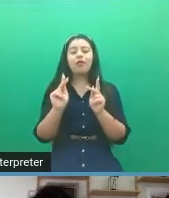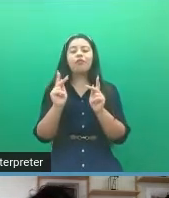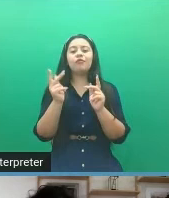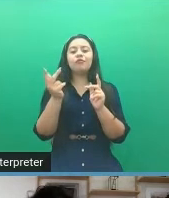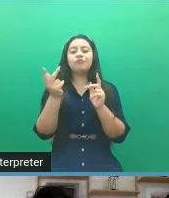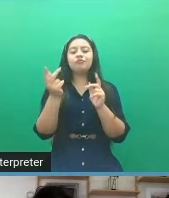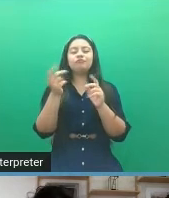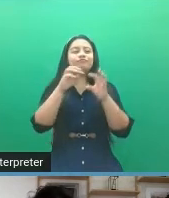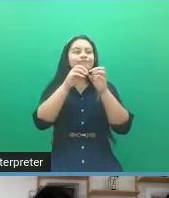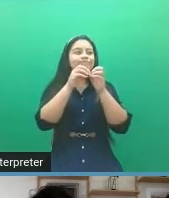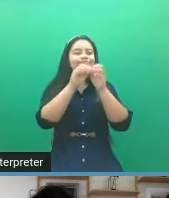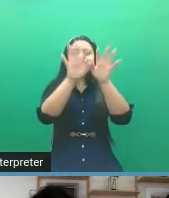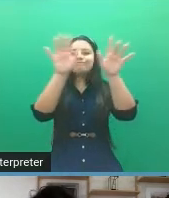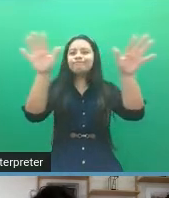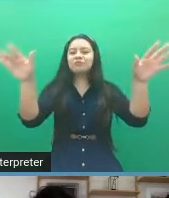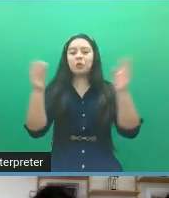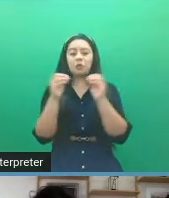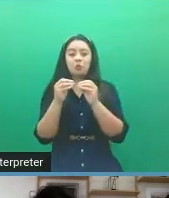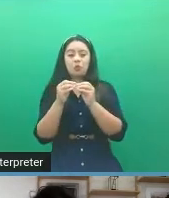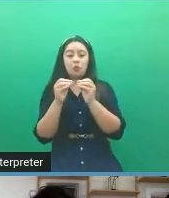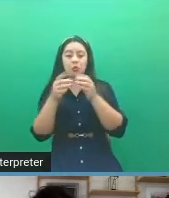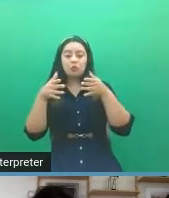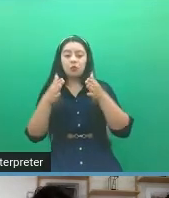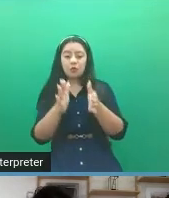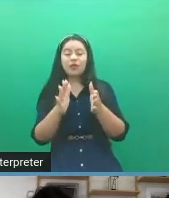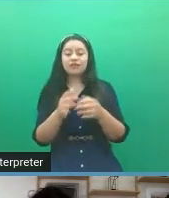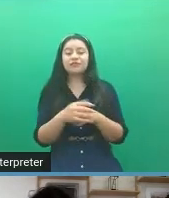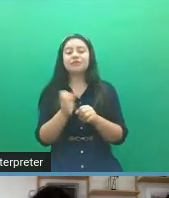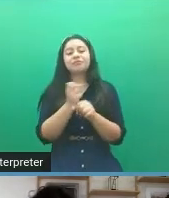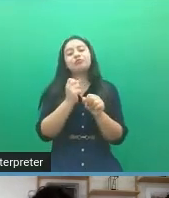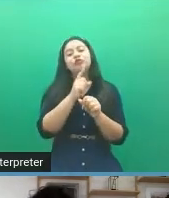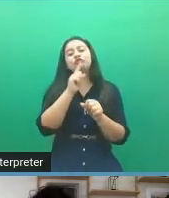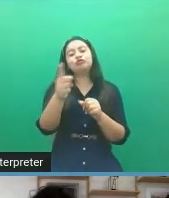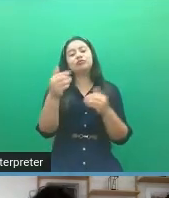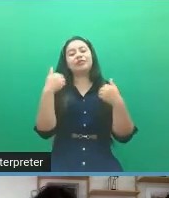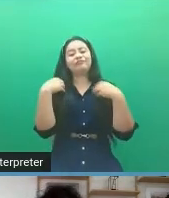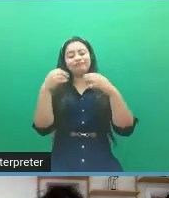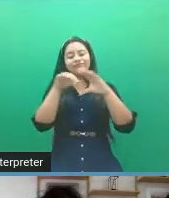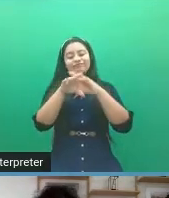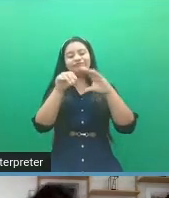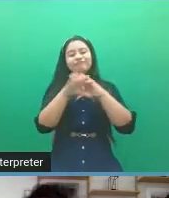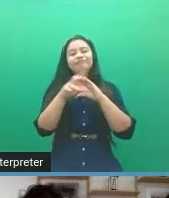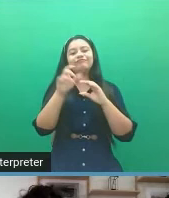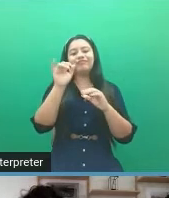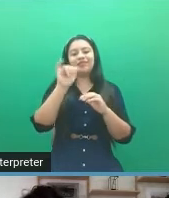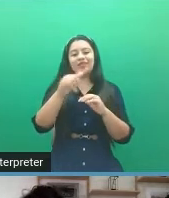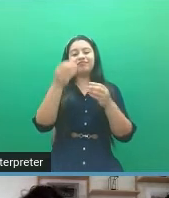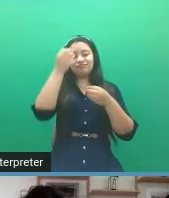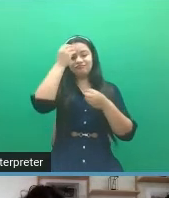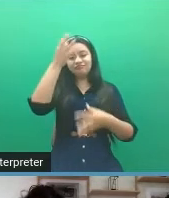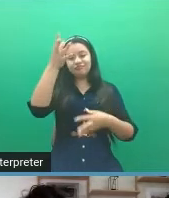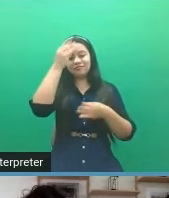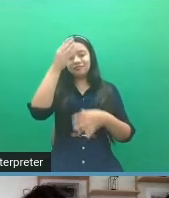in more ways and make sure that that information is more accessible. Ultimately your museum is